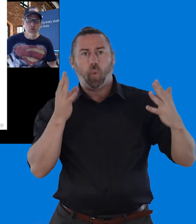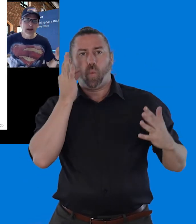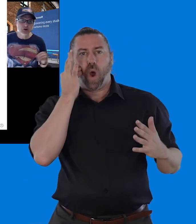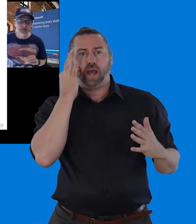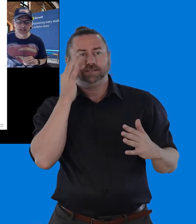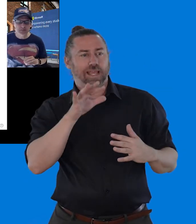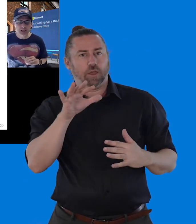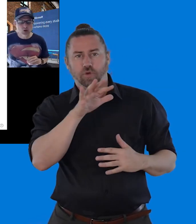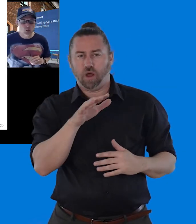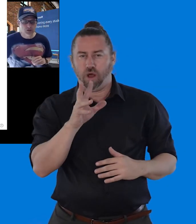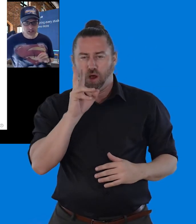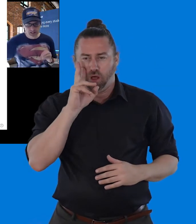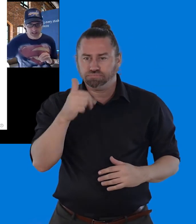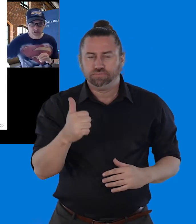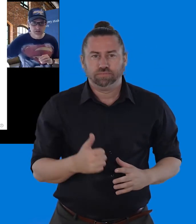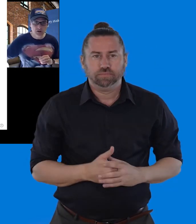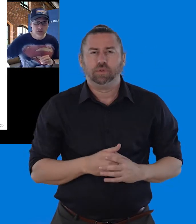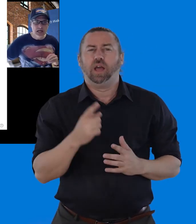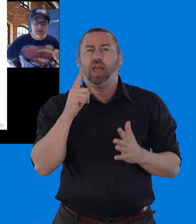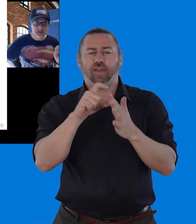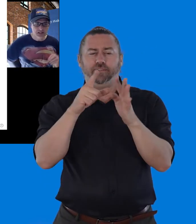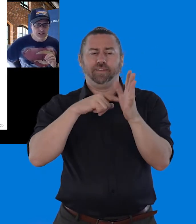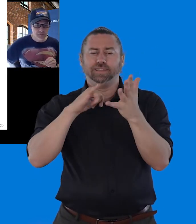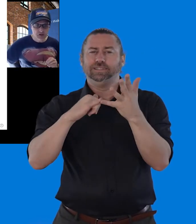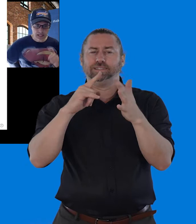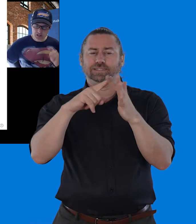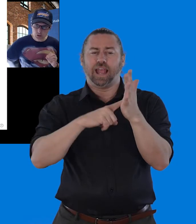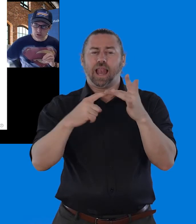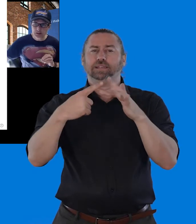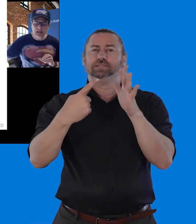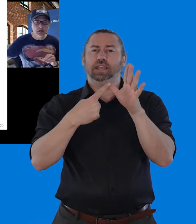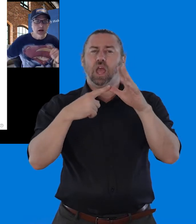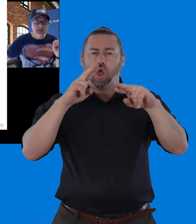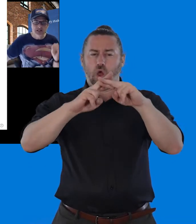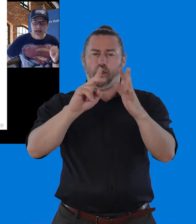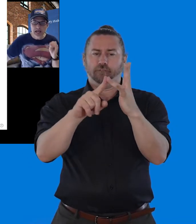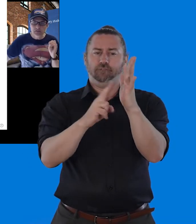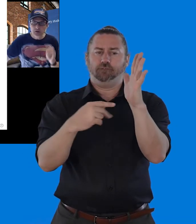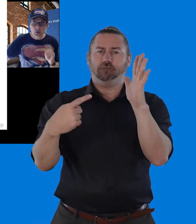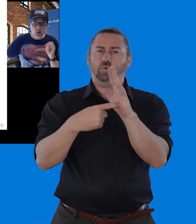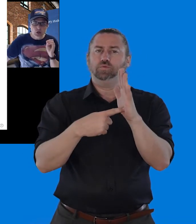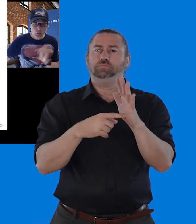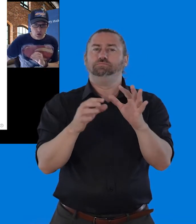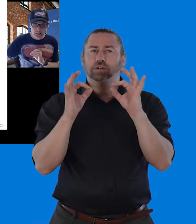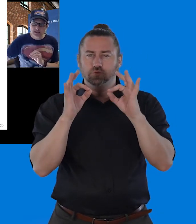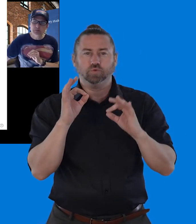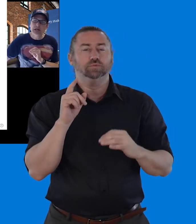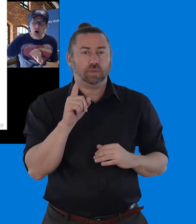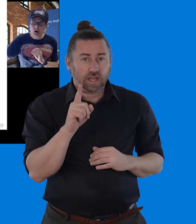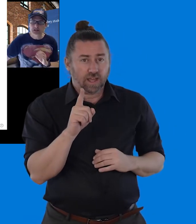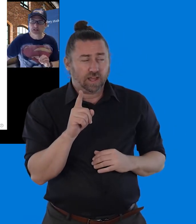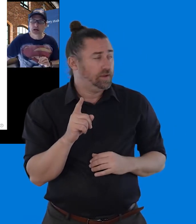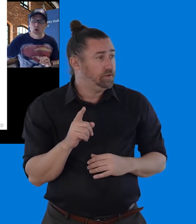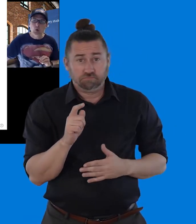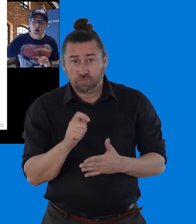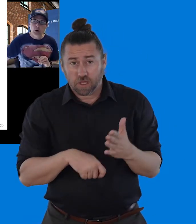Now, you may have heard of something called the dyslexia font. Dyslexia font is a good thing, but save your coins because what